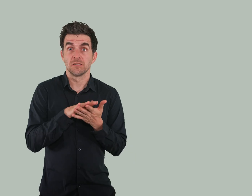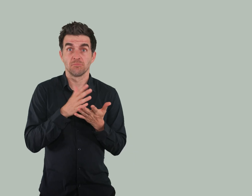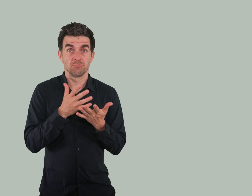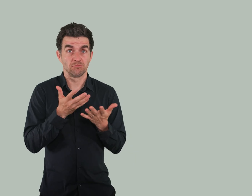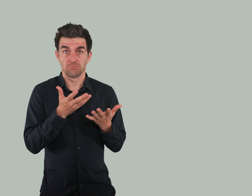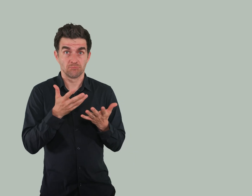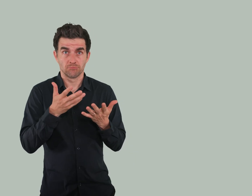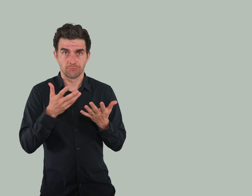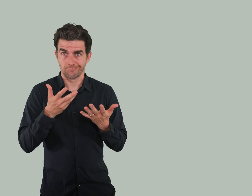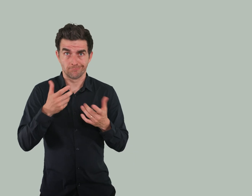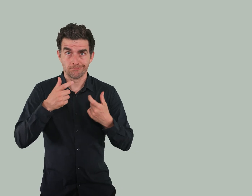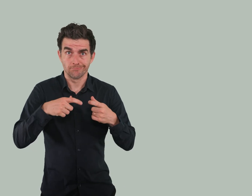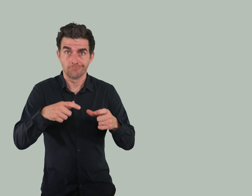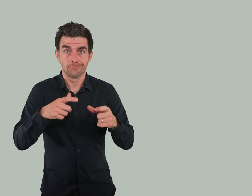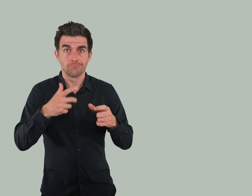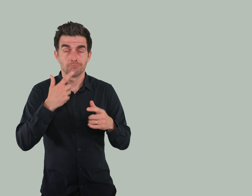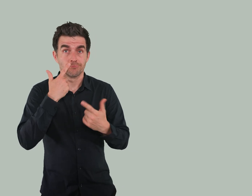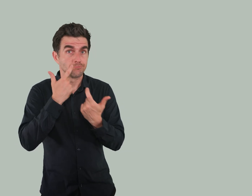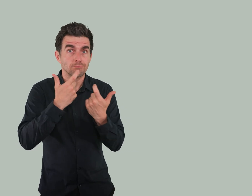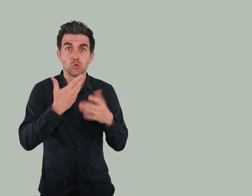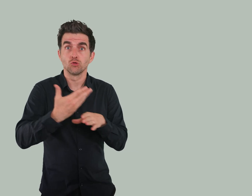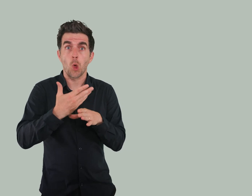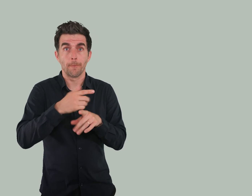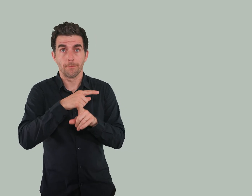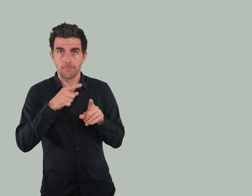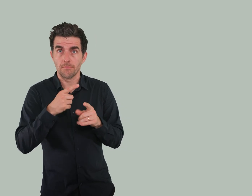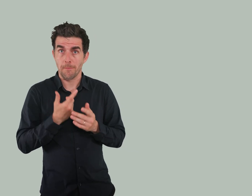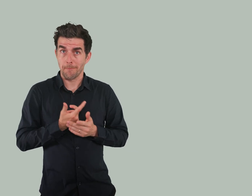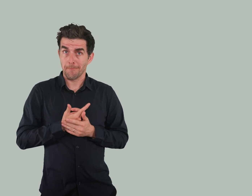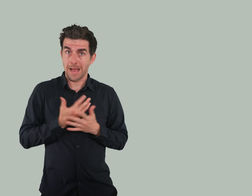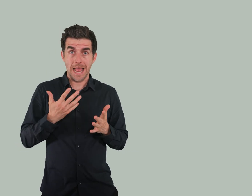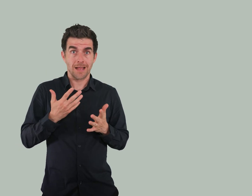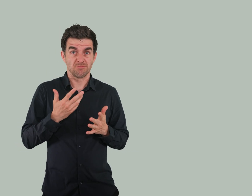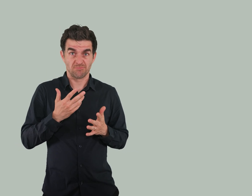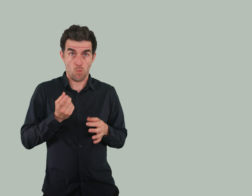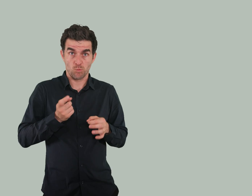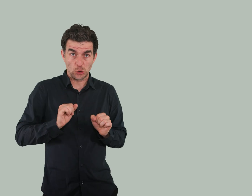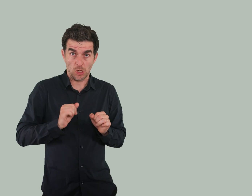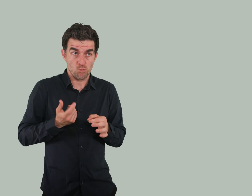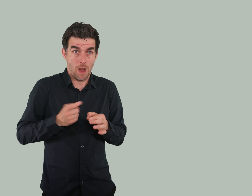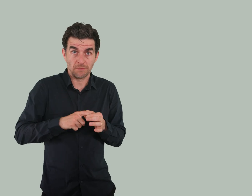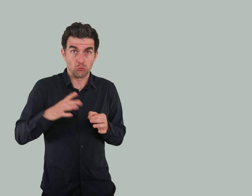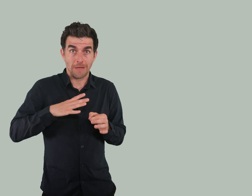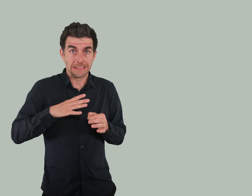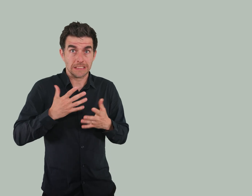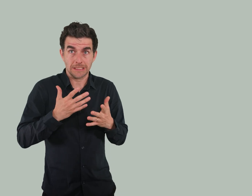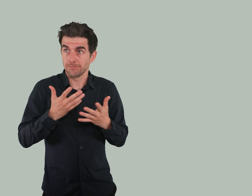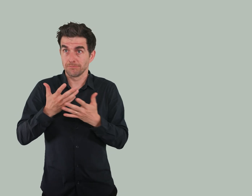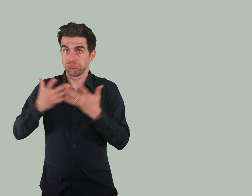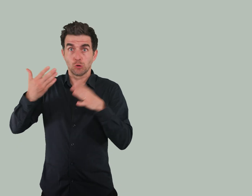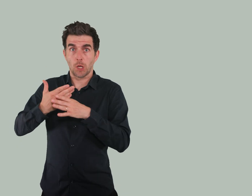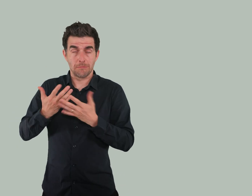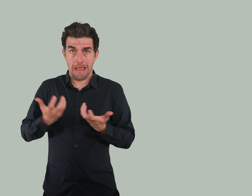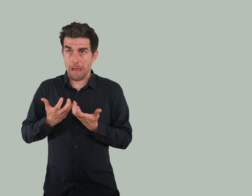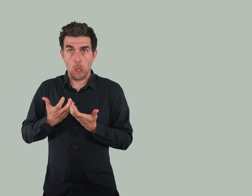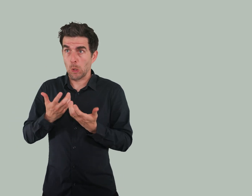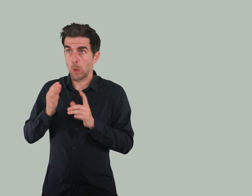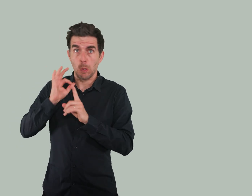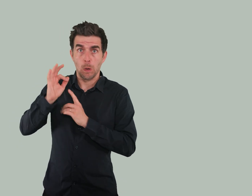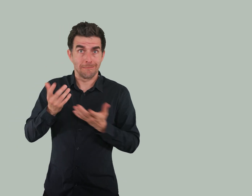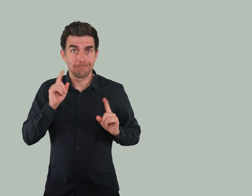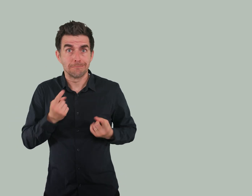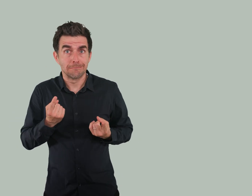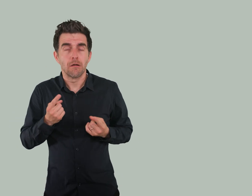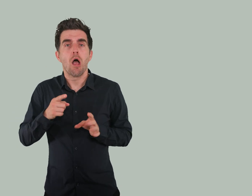and continued growth in jobs that many young people are not yet qualified to do.